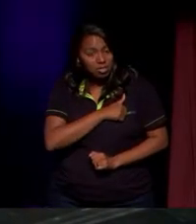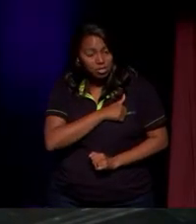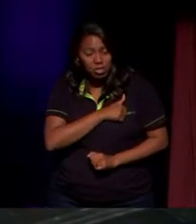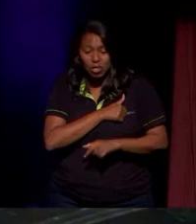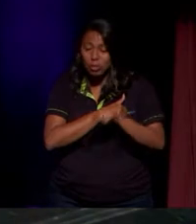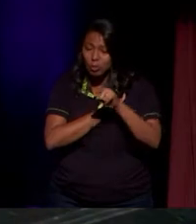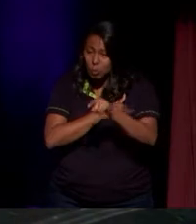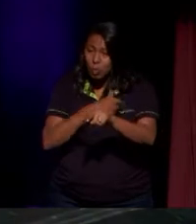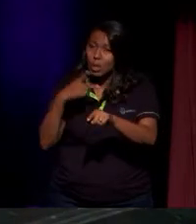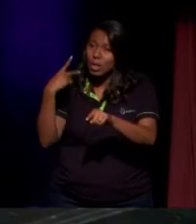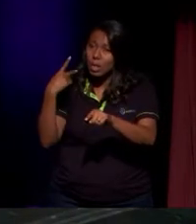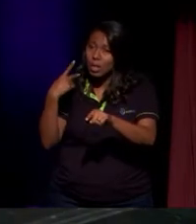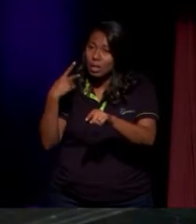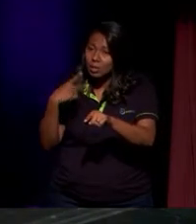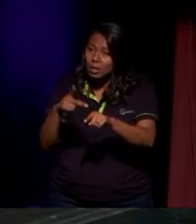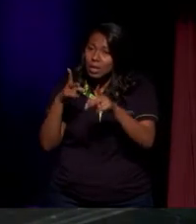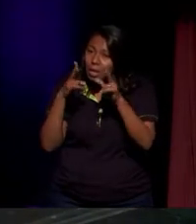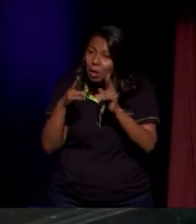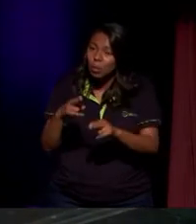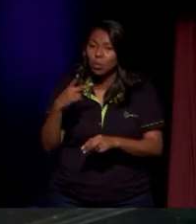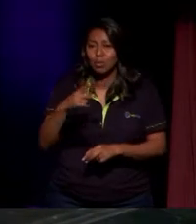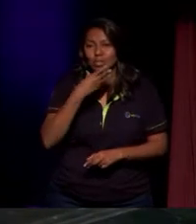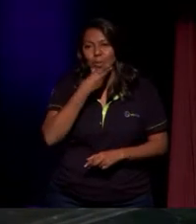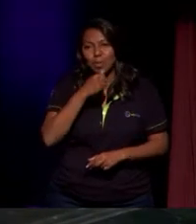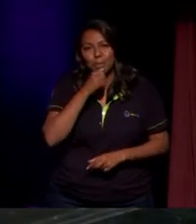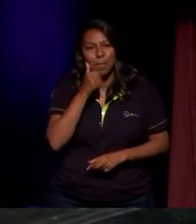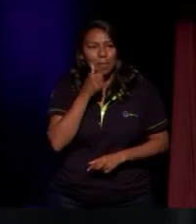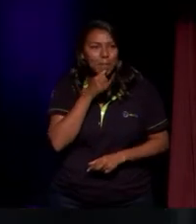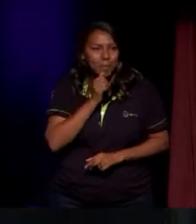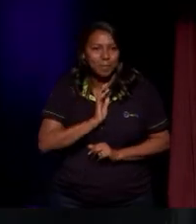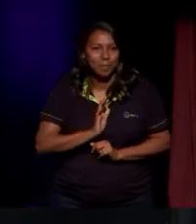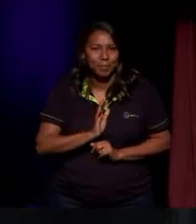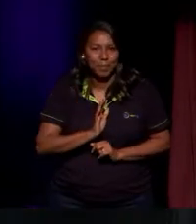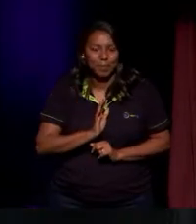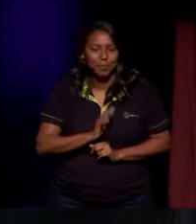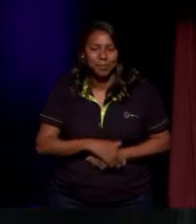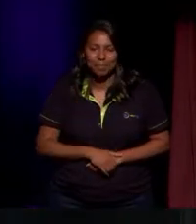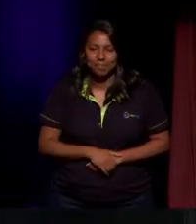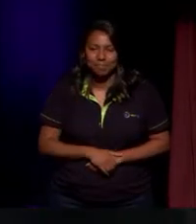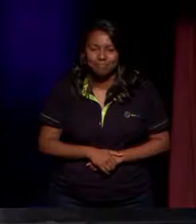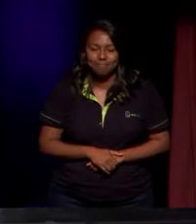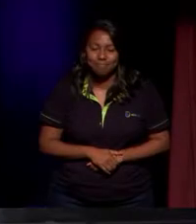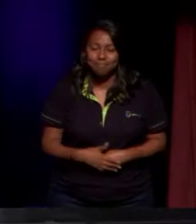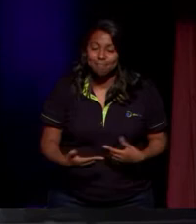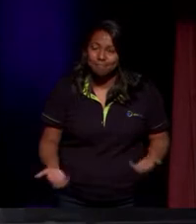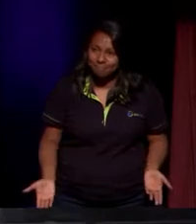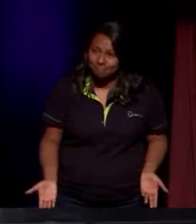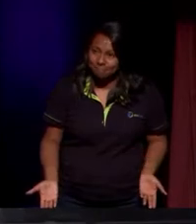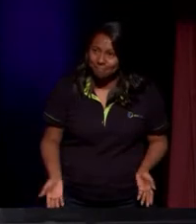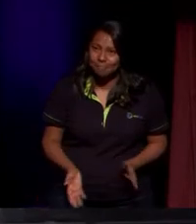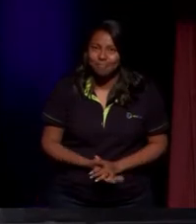that is, again, the woman has no more space. And we still have a lot to improve.